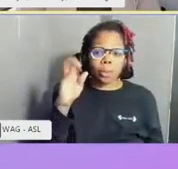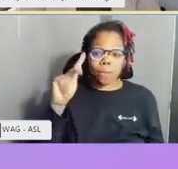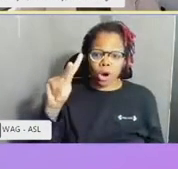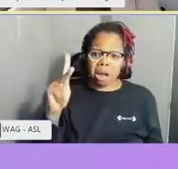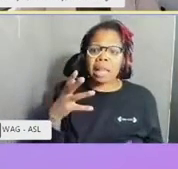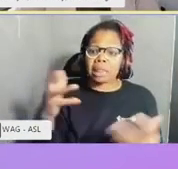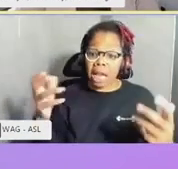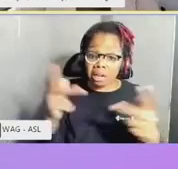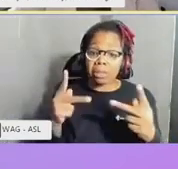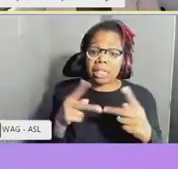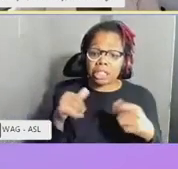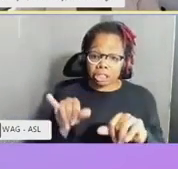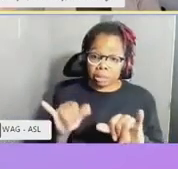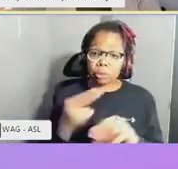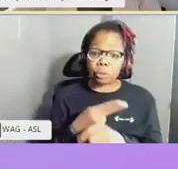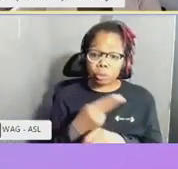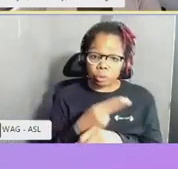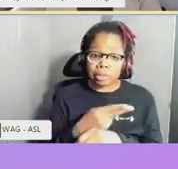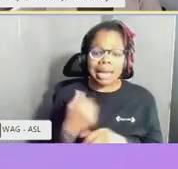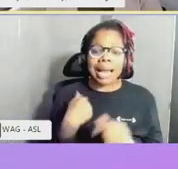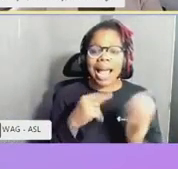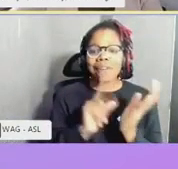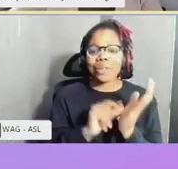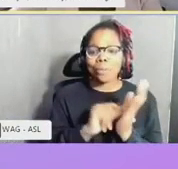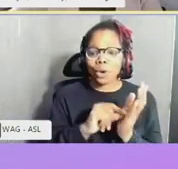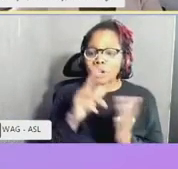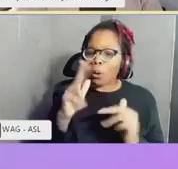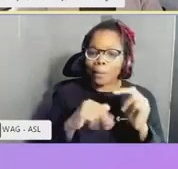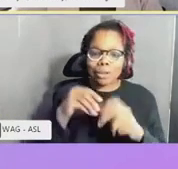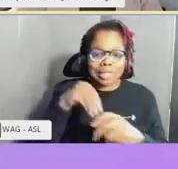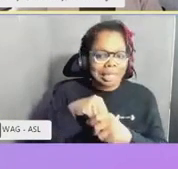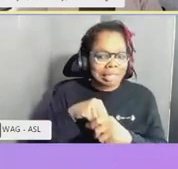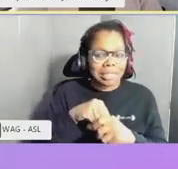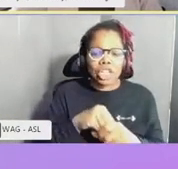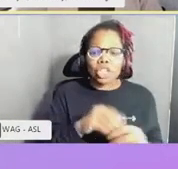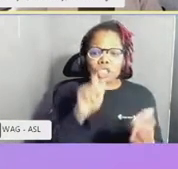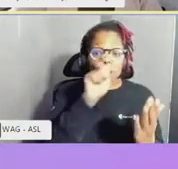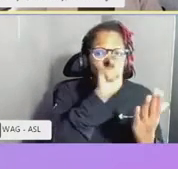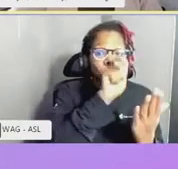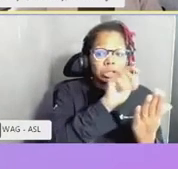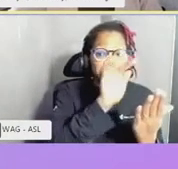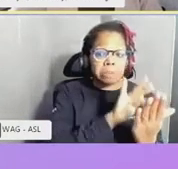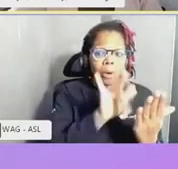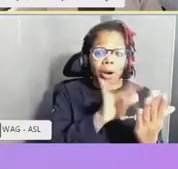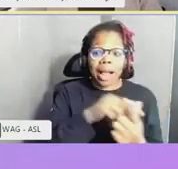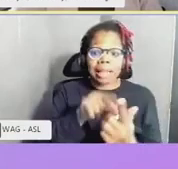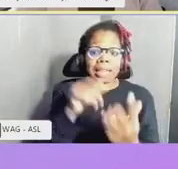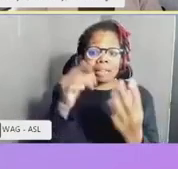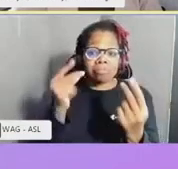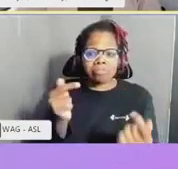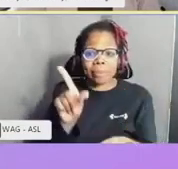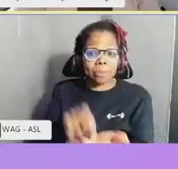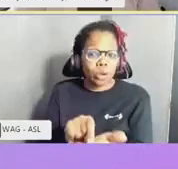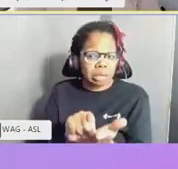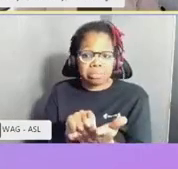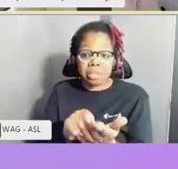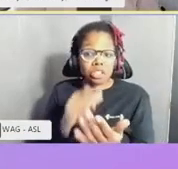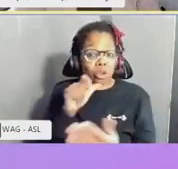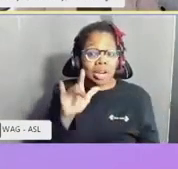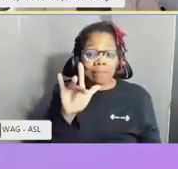one by one. The one in the upper left corner original is the 1, called the automark. It is in use and a lot of places and it has the